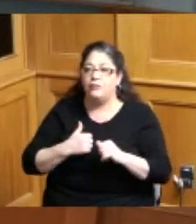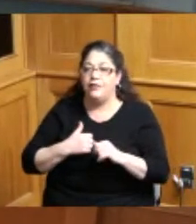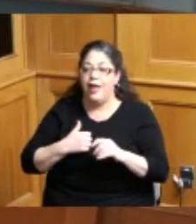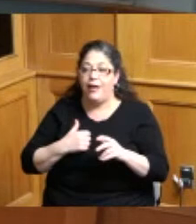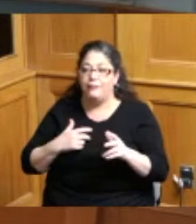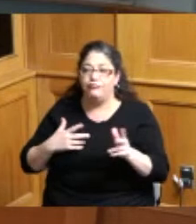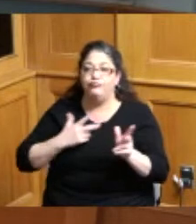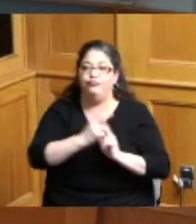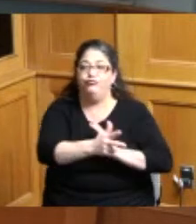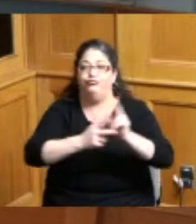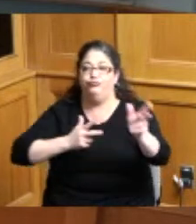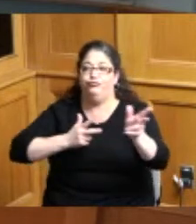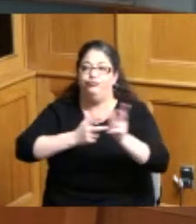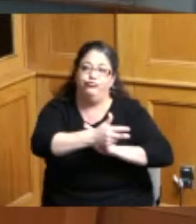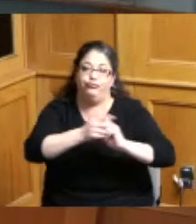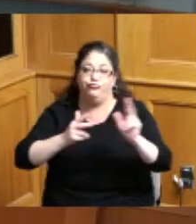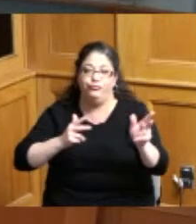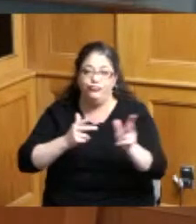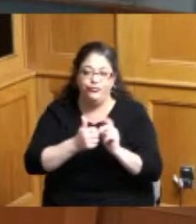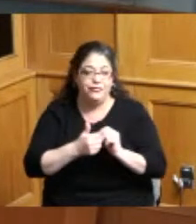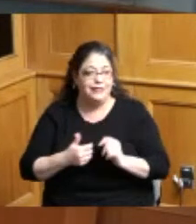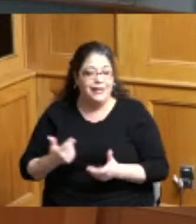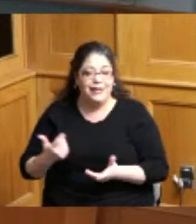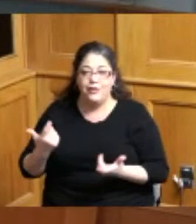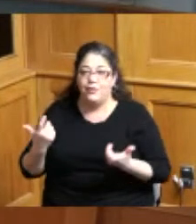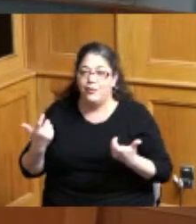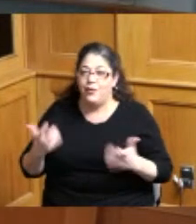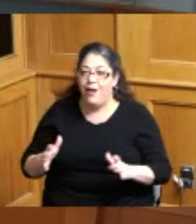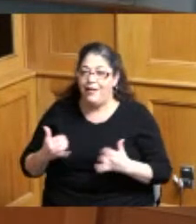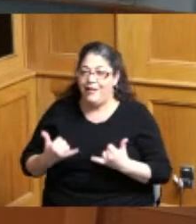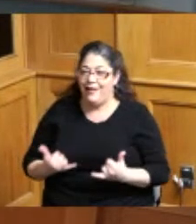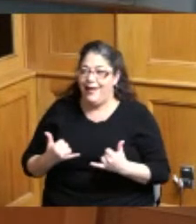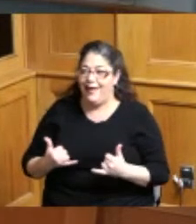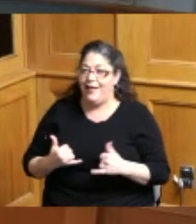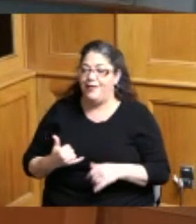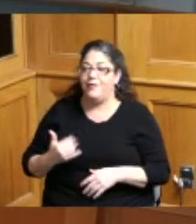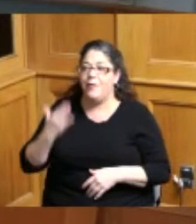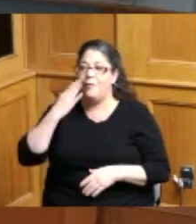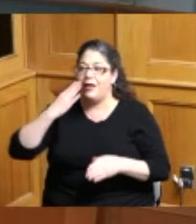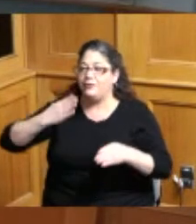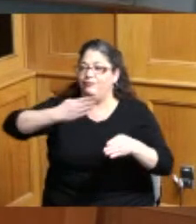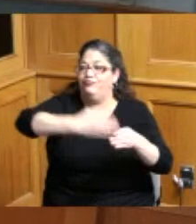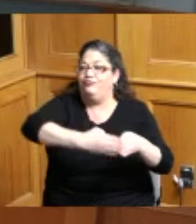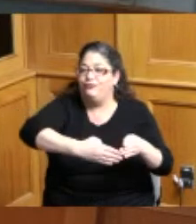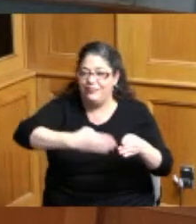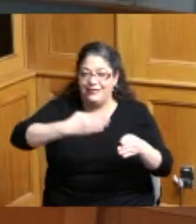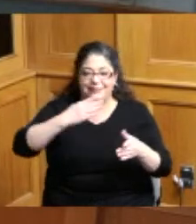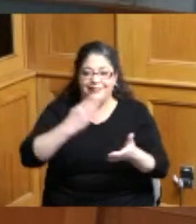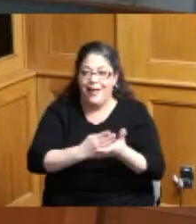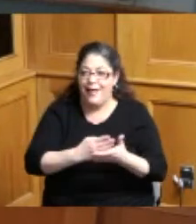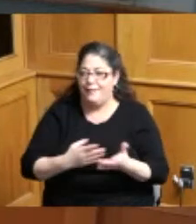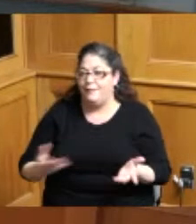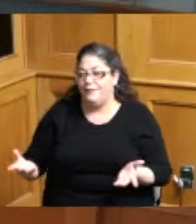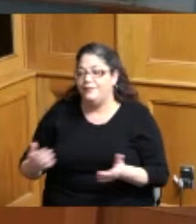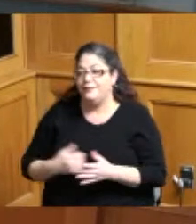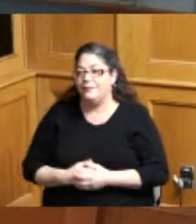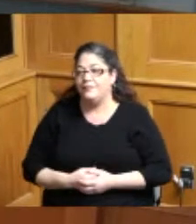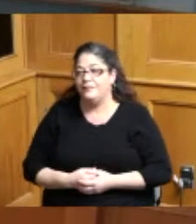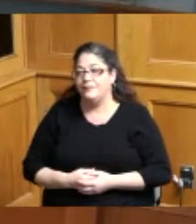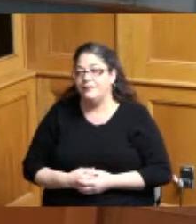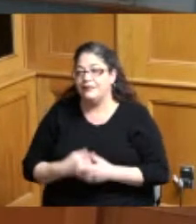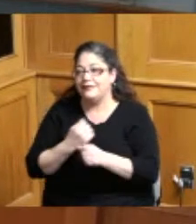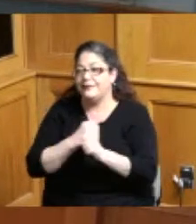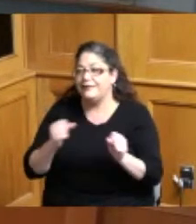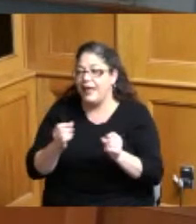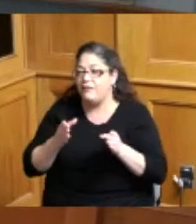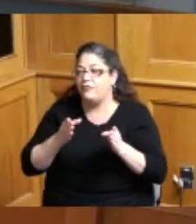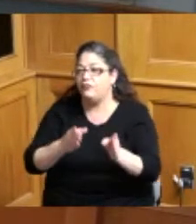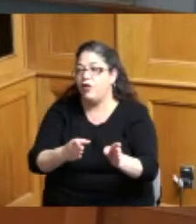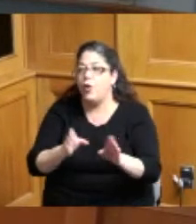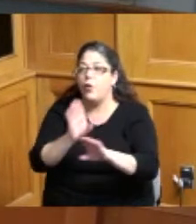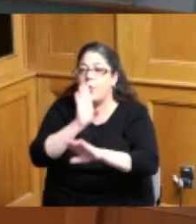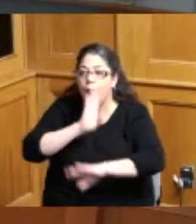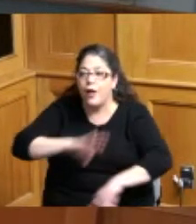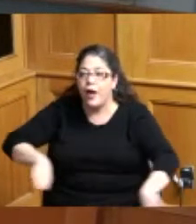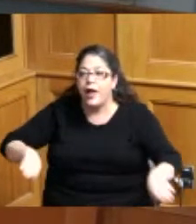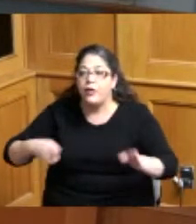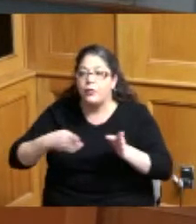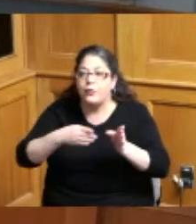which we don't right now because it's a dead emirates road in a very quiet neighborhood